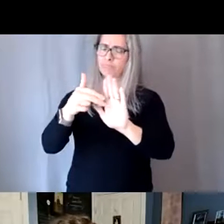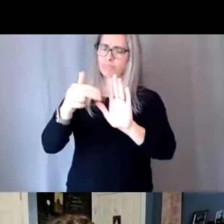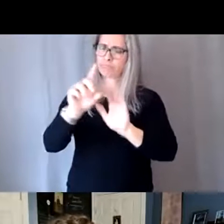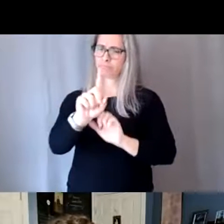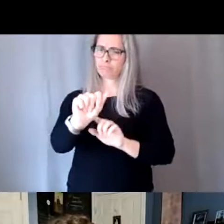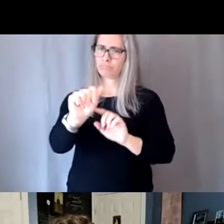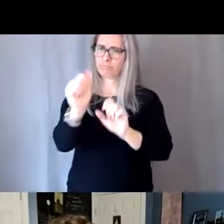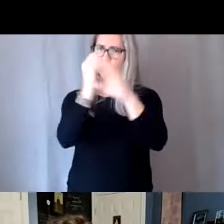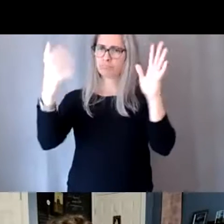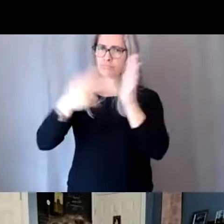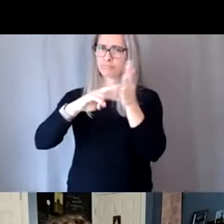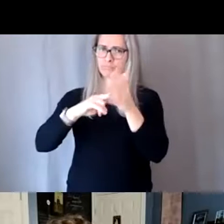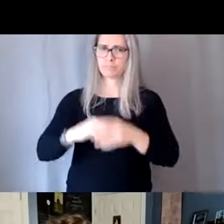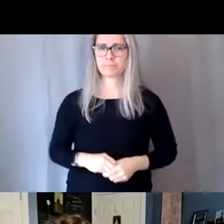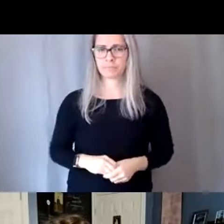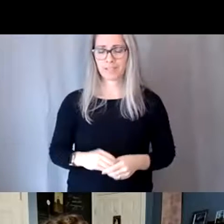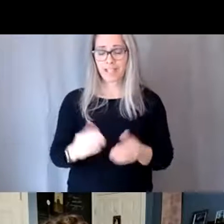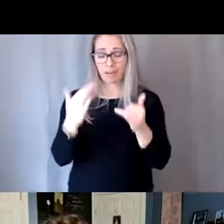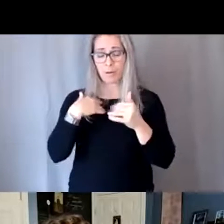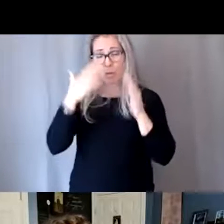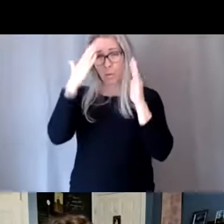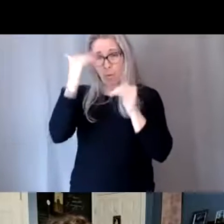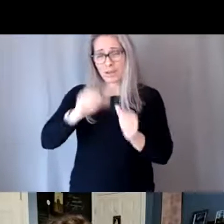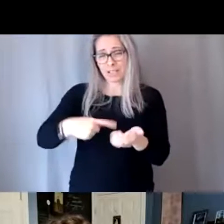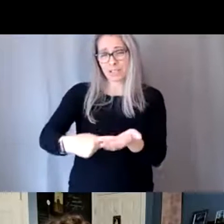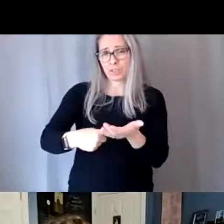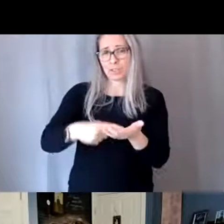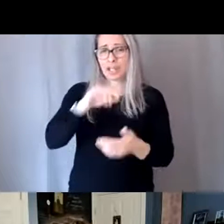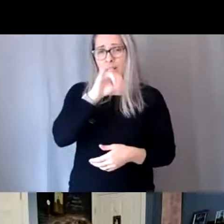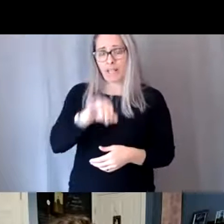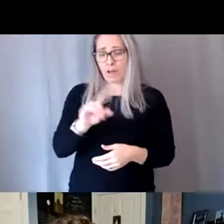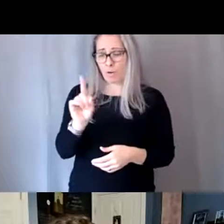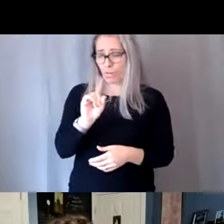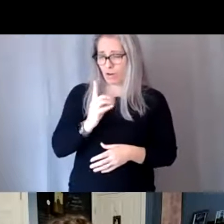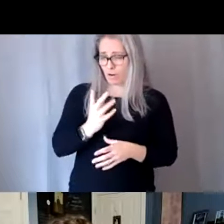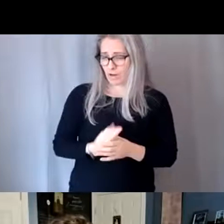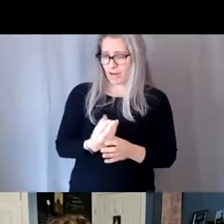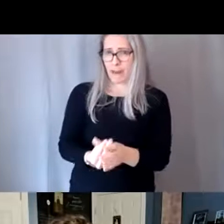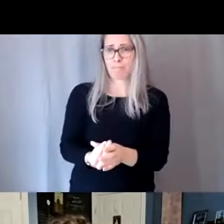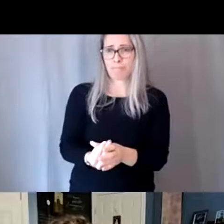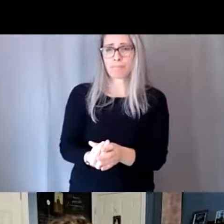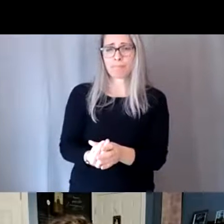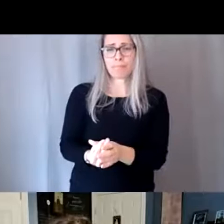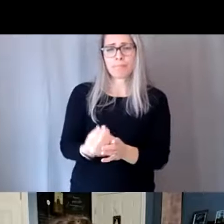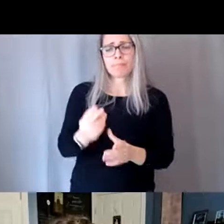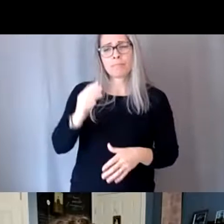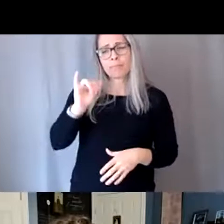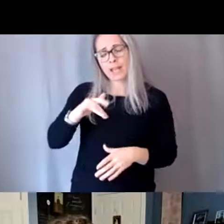of a discussion about what is missing from medicalized health professional education focusing on the idea of disability as